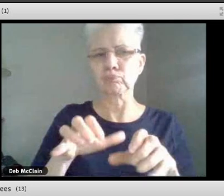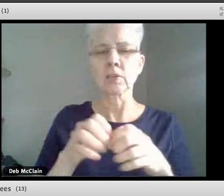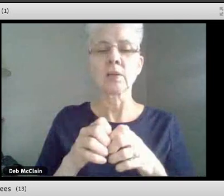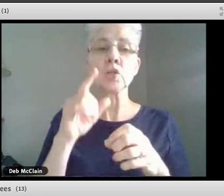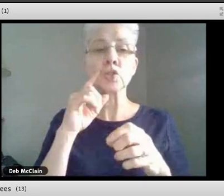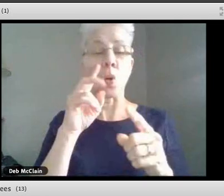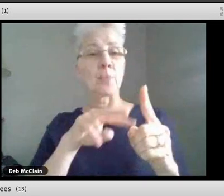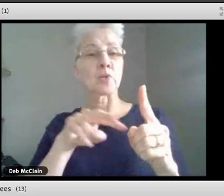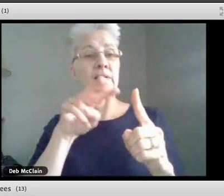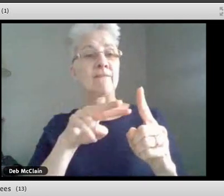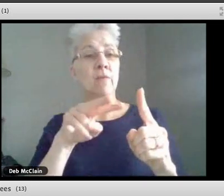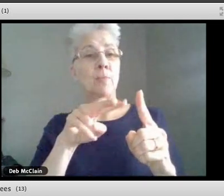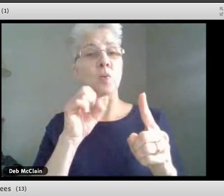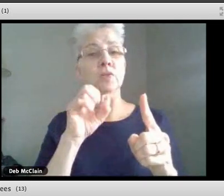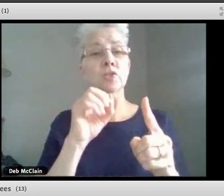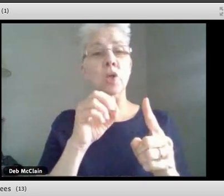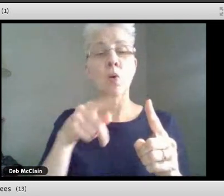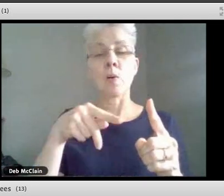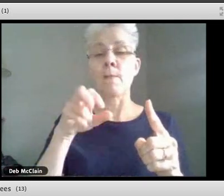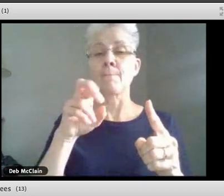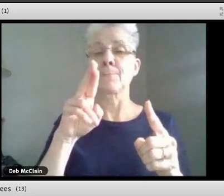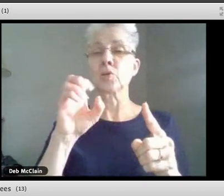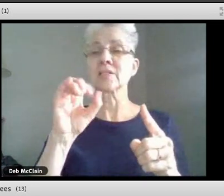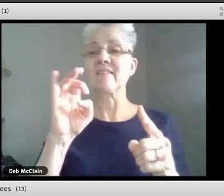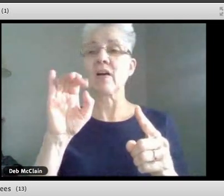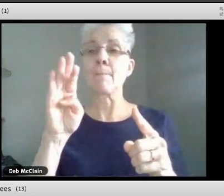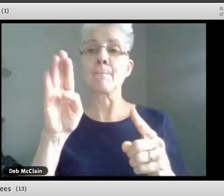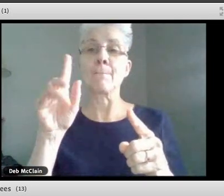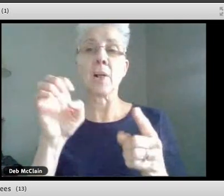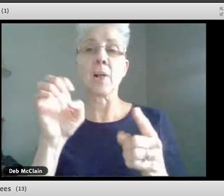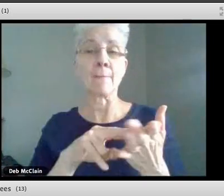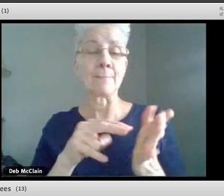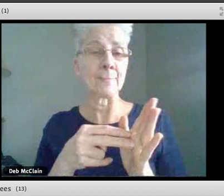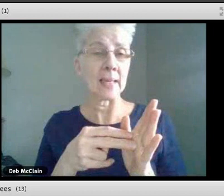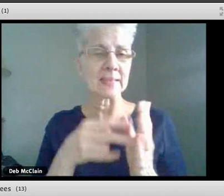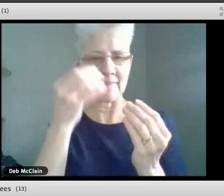And so perceivable means the information and user interface